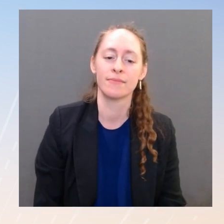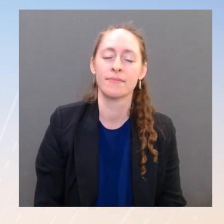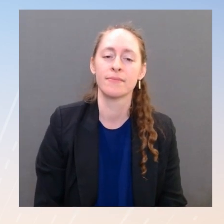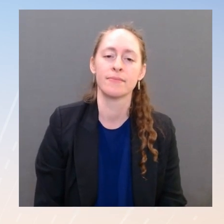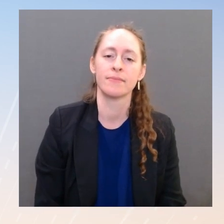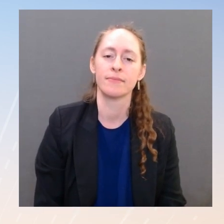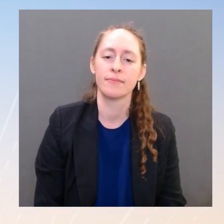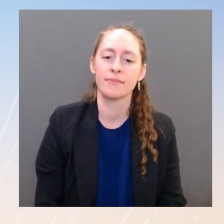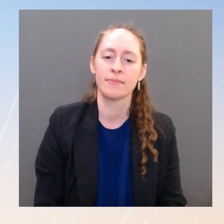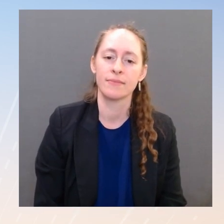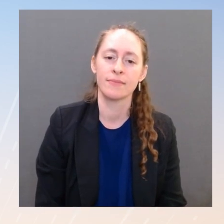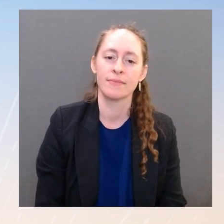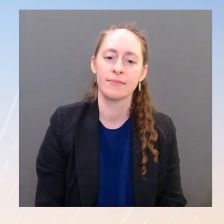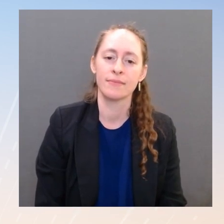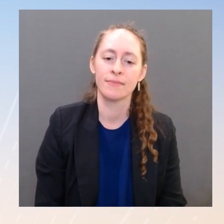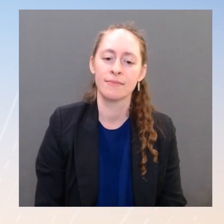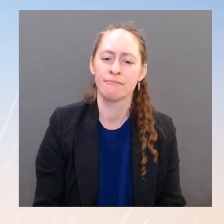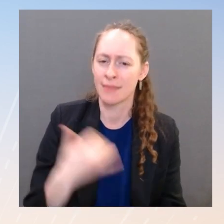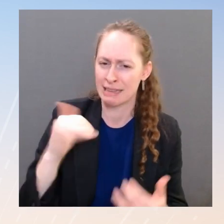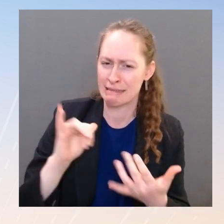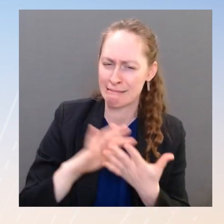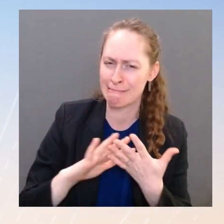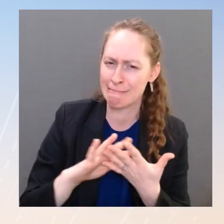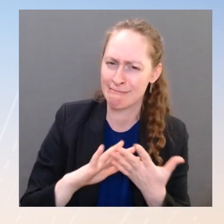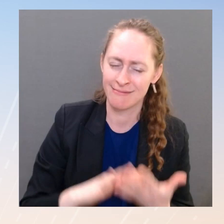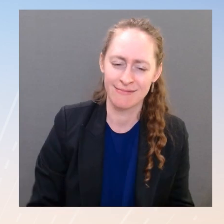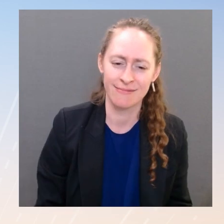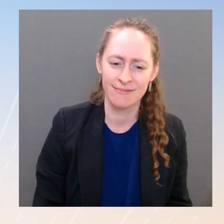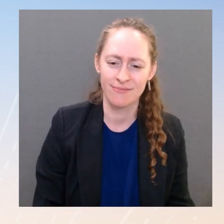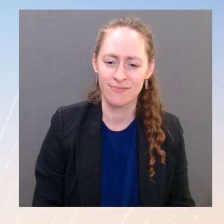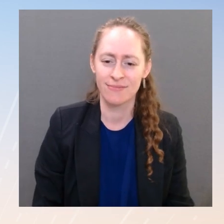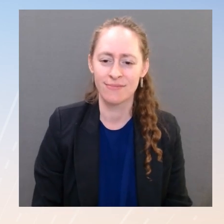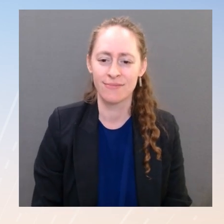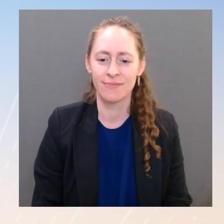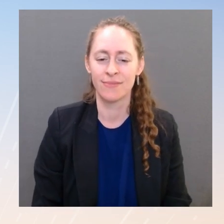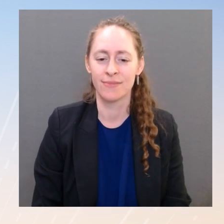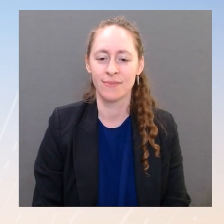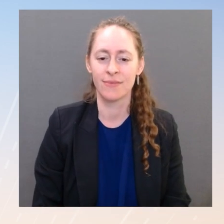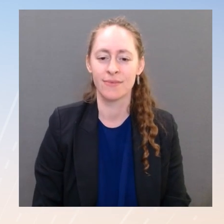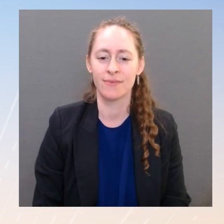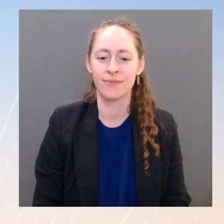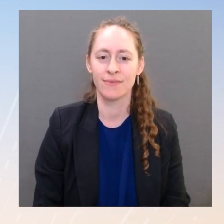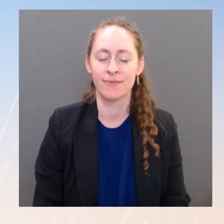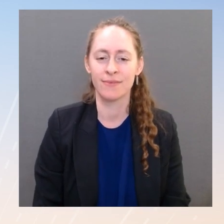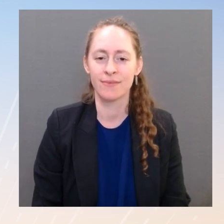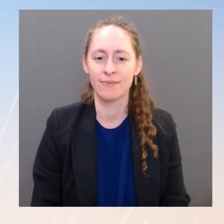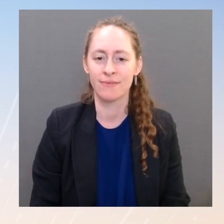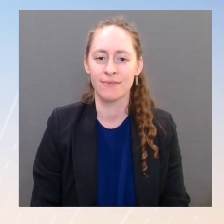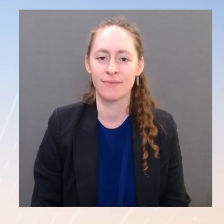I'm wondering if -- did he maybe seek advice on midterms from President Clinton? Ms. Psaki: I'm sure they will have a wide-ranging discussion.